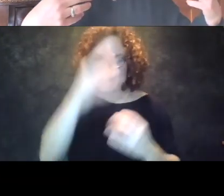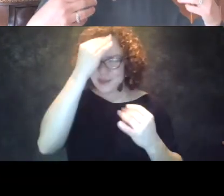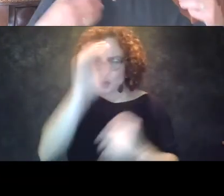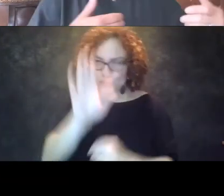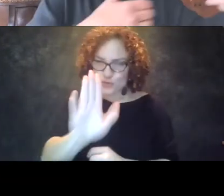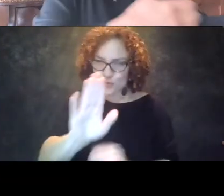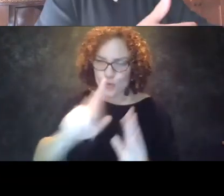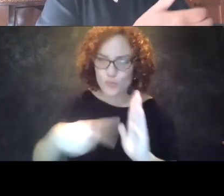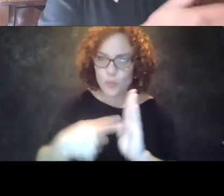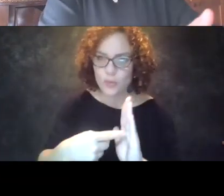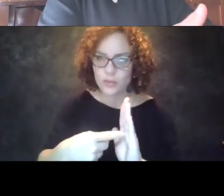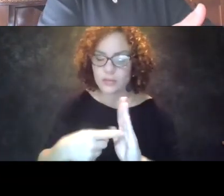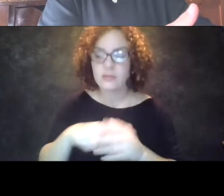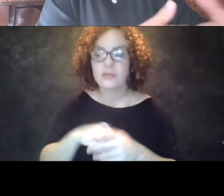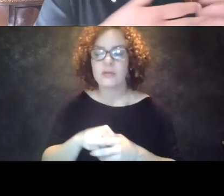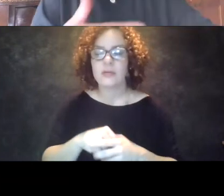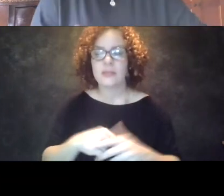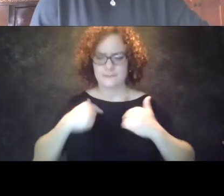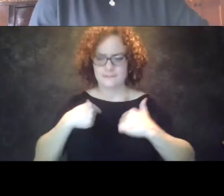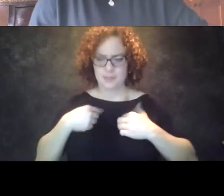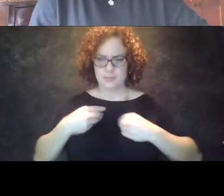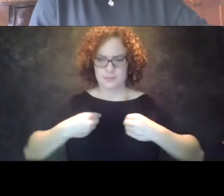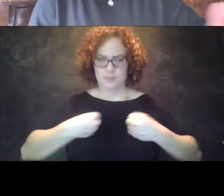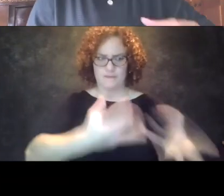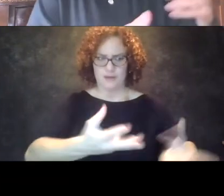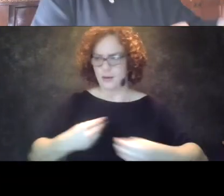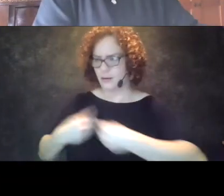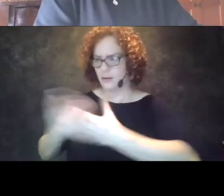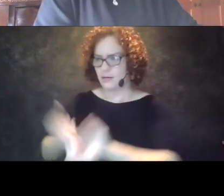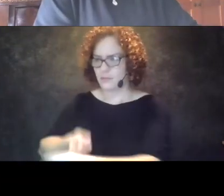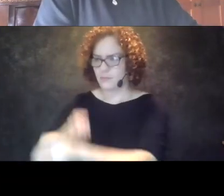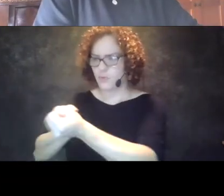you're providing support and information to both students so the student who is deafblind